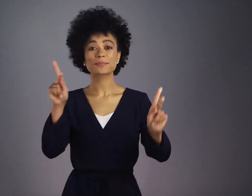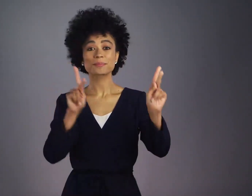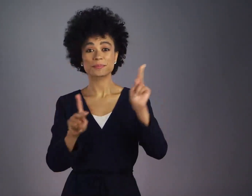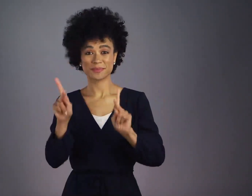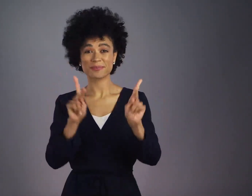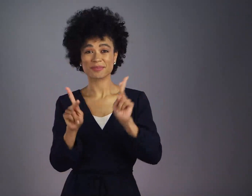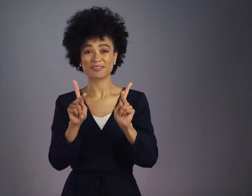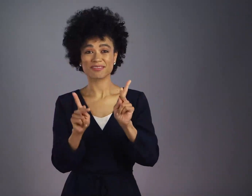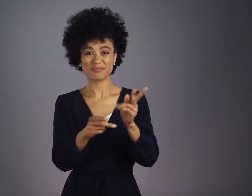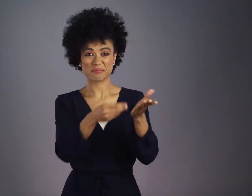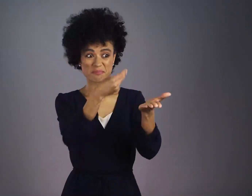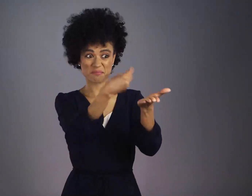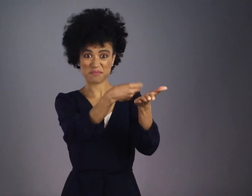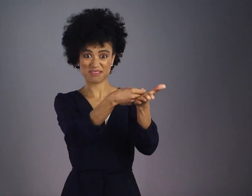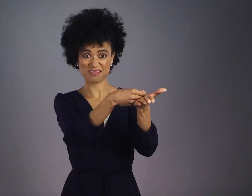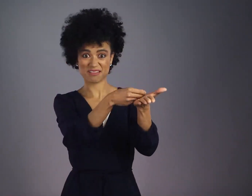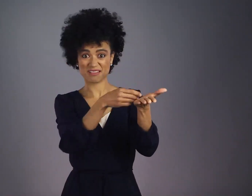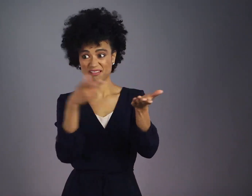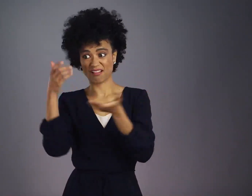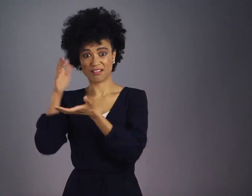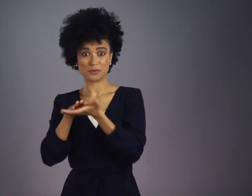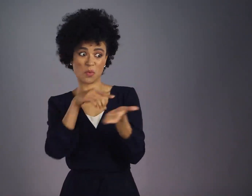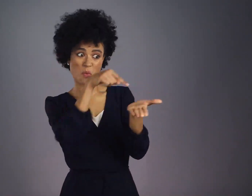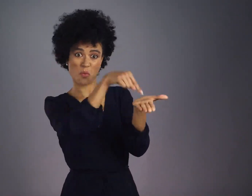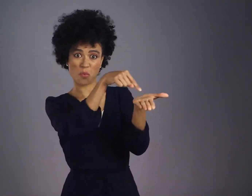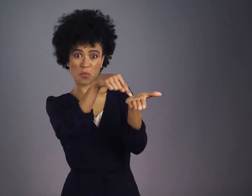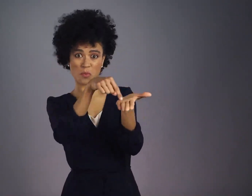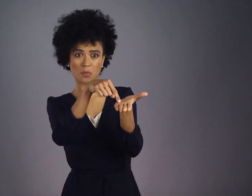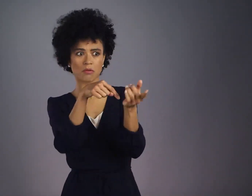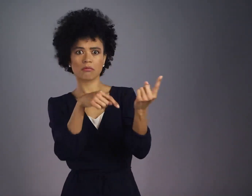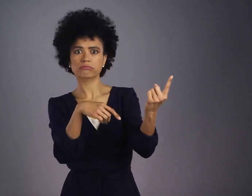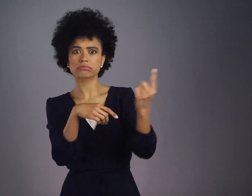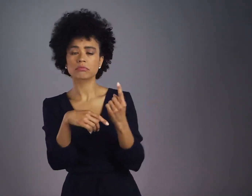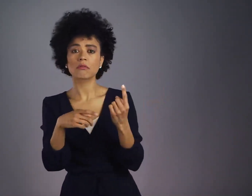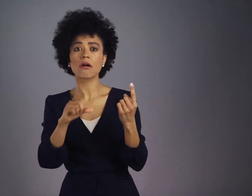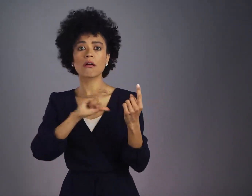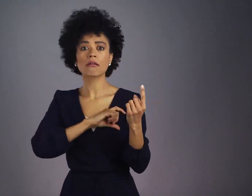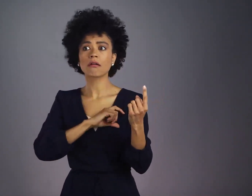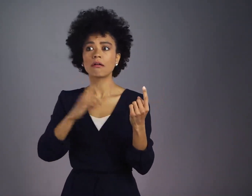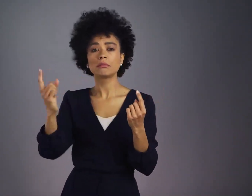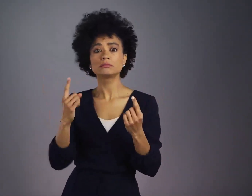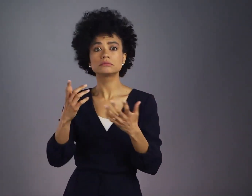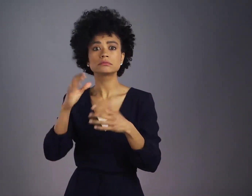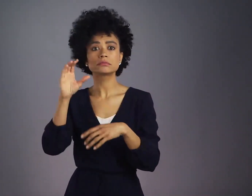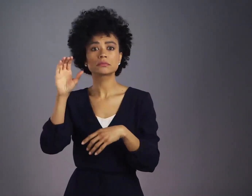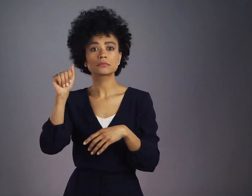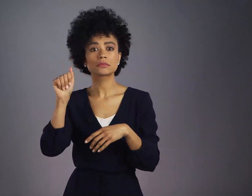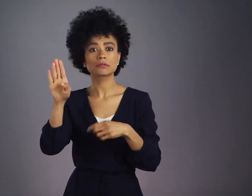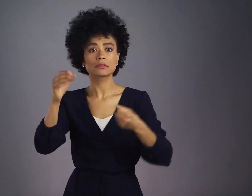The bill collectors, the sheriffs, the angry taxi drivers, the policemen,